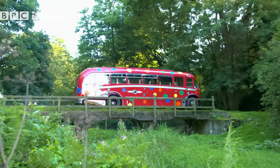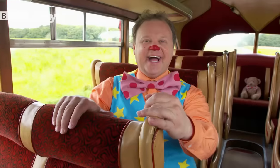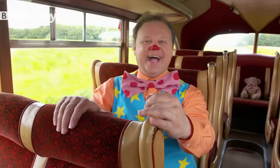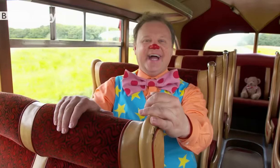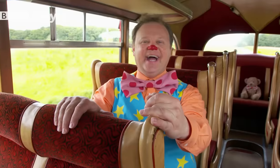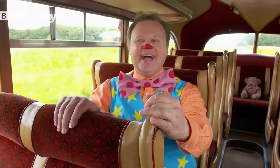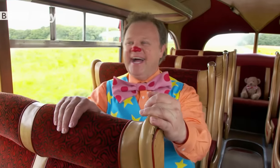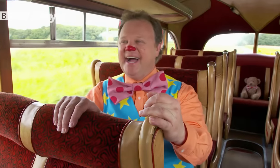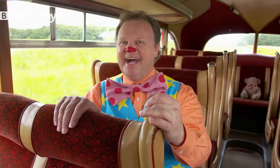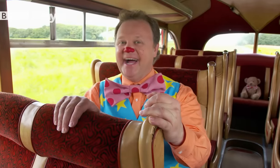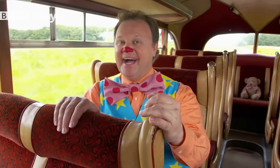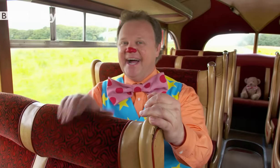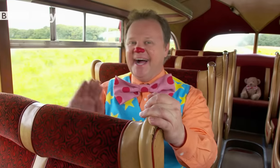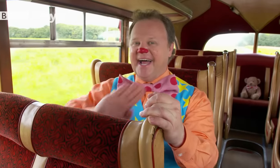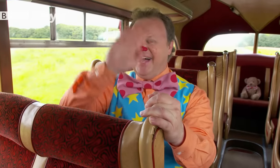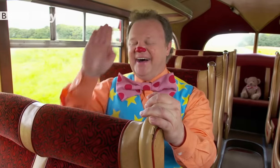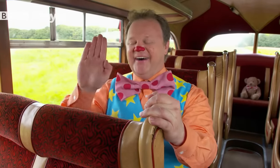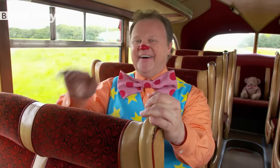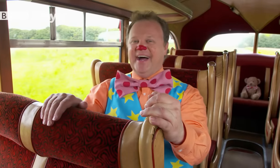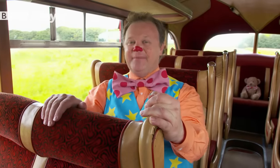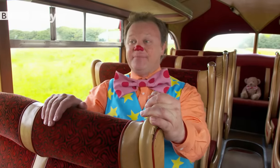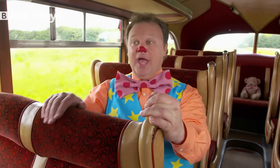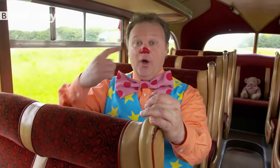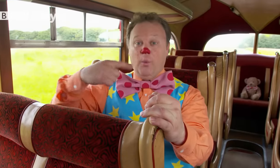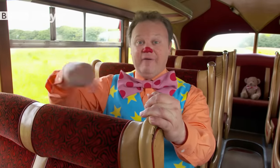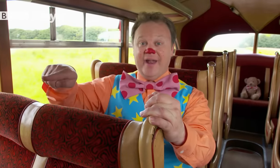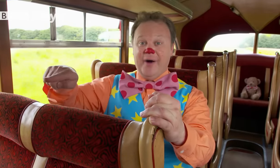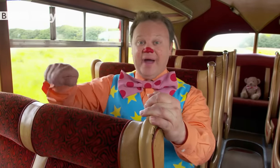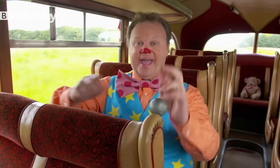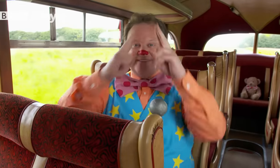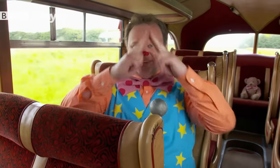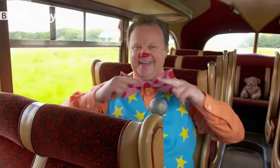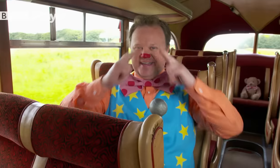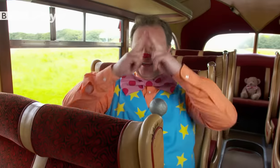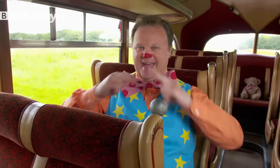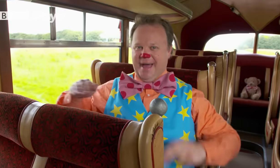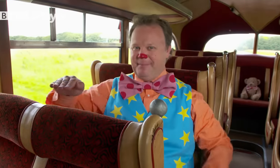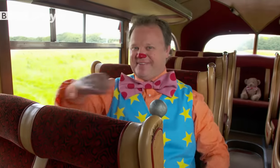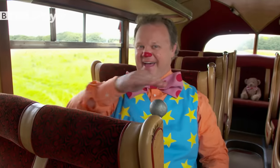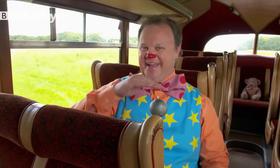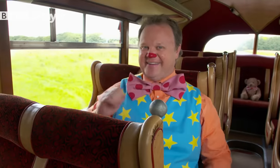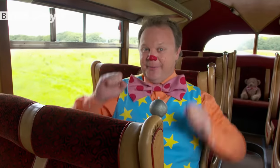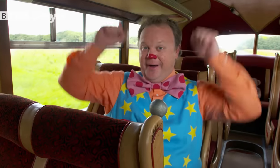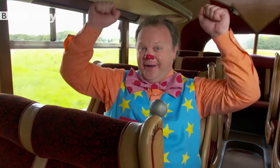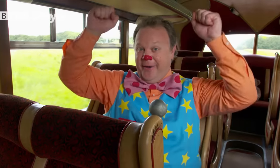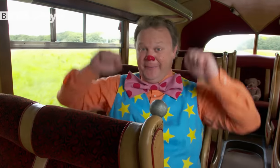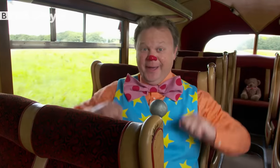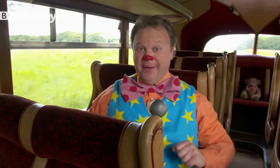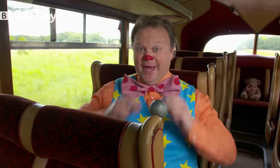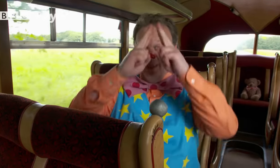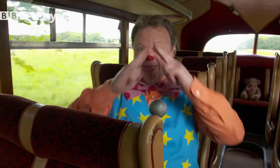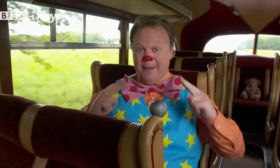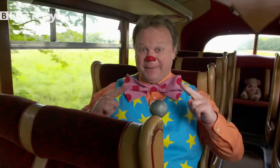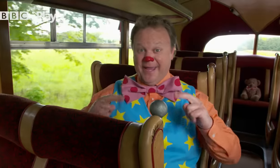hello mr tumbo hello we're on our way to the campsite we're going camping